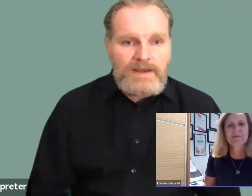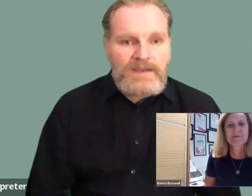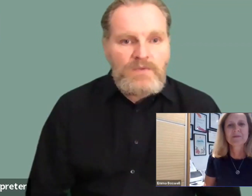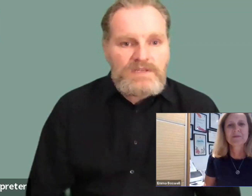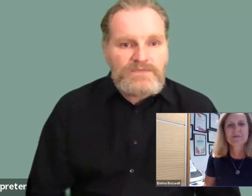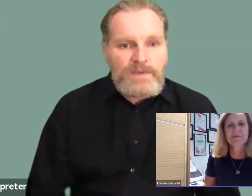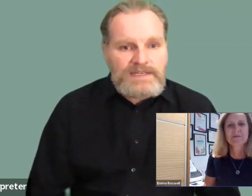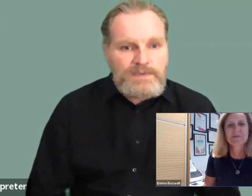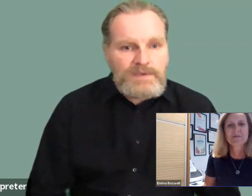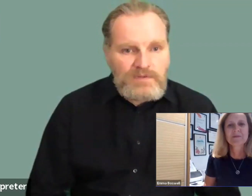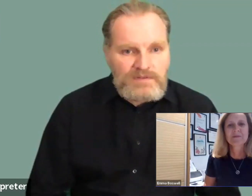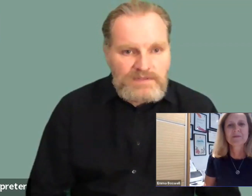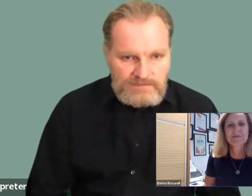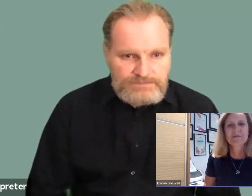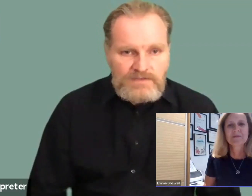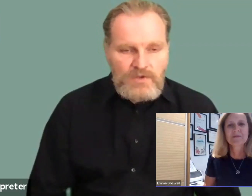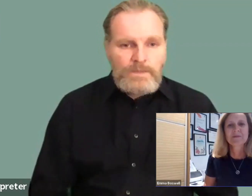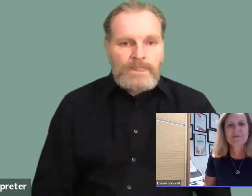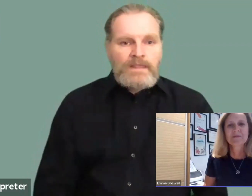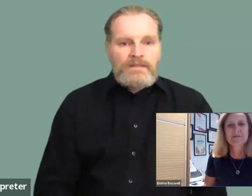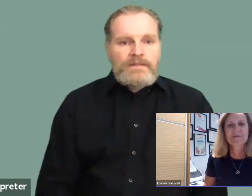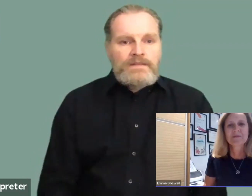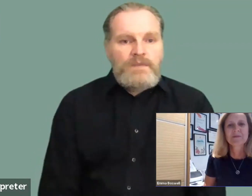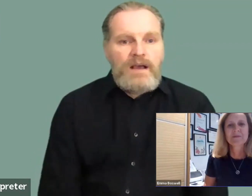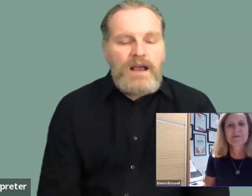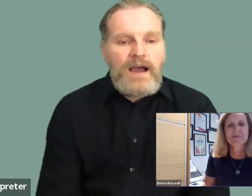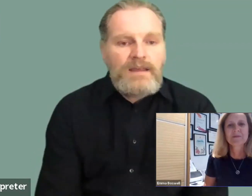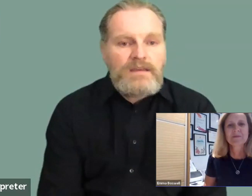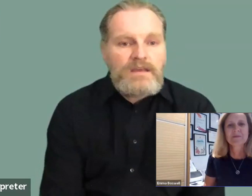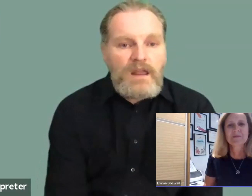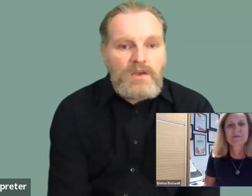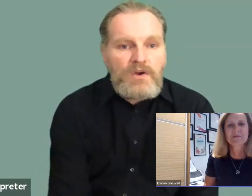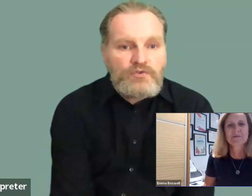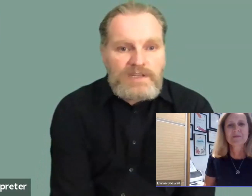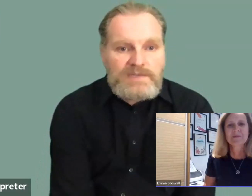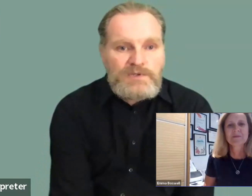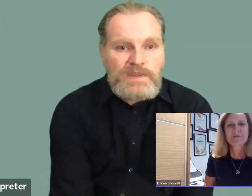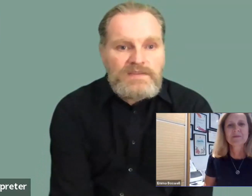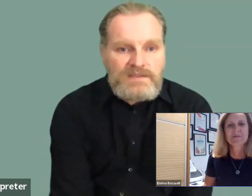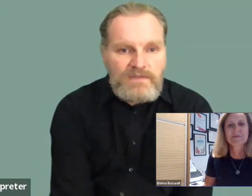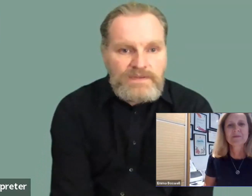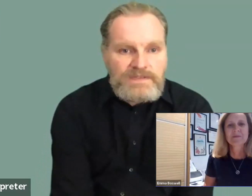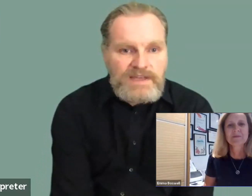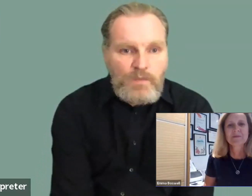And I know this from experience. So, I like colour contrast between the surface that I'm